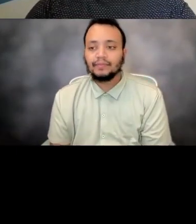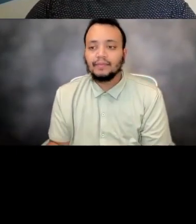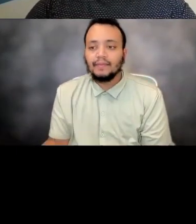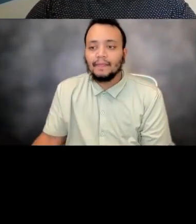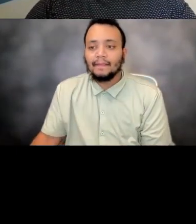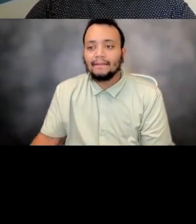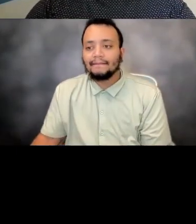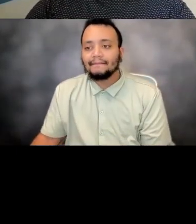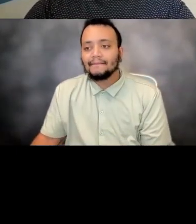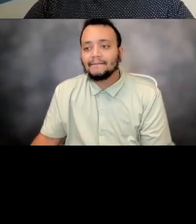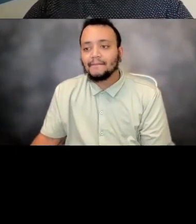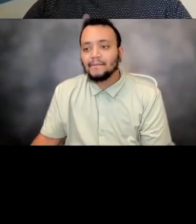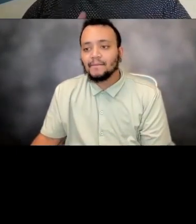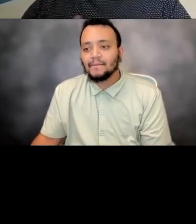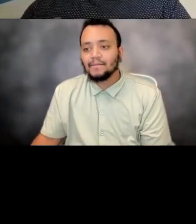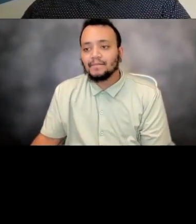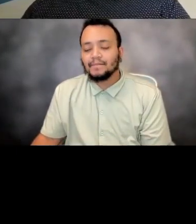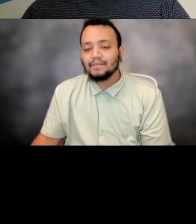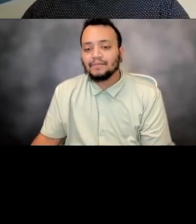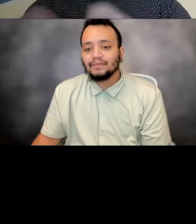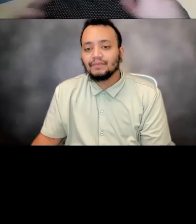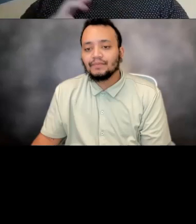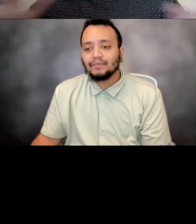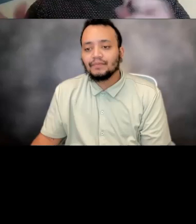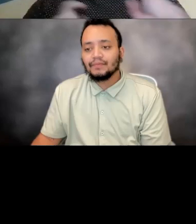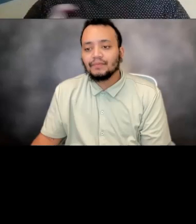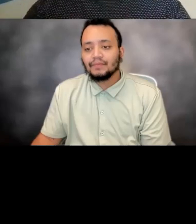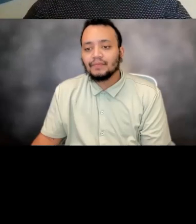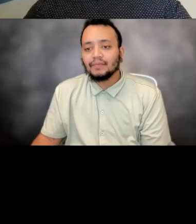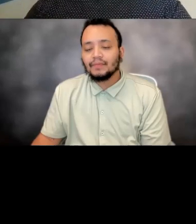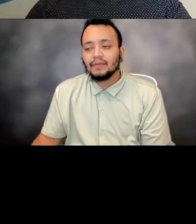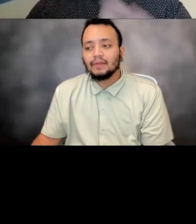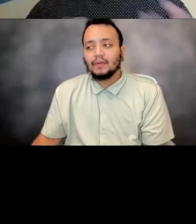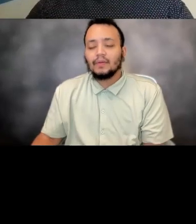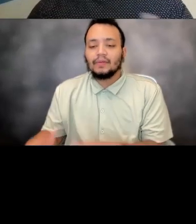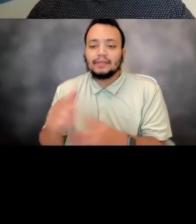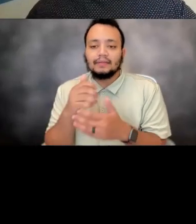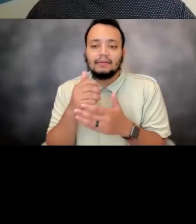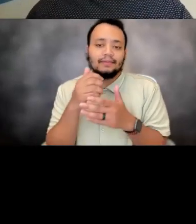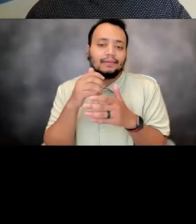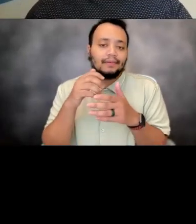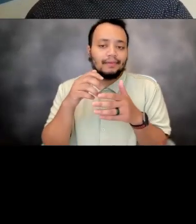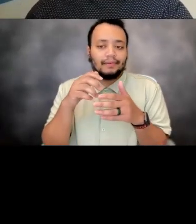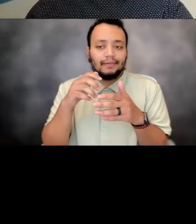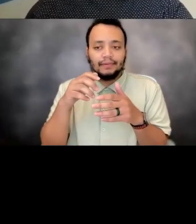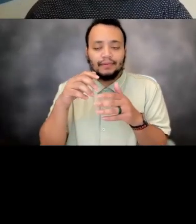what was going on in the listening sessions and help connect people with the sessions that they meant to sign up for.